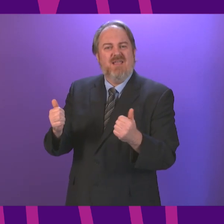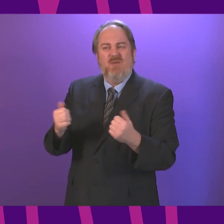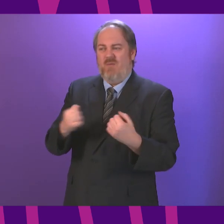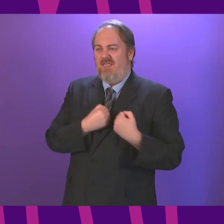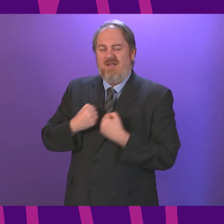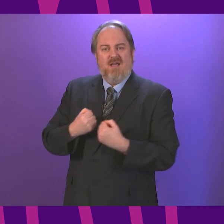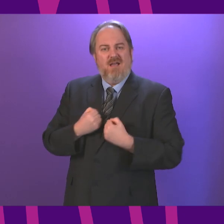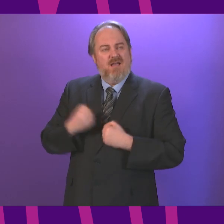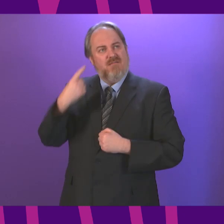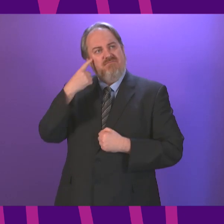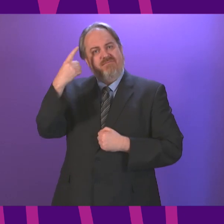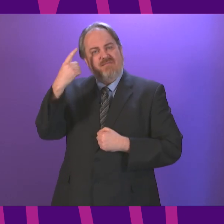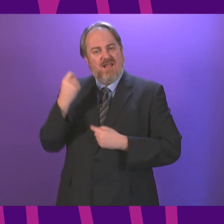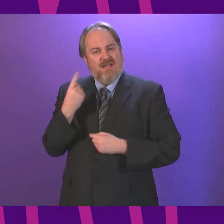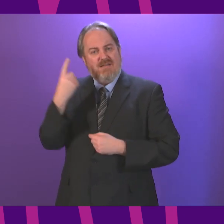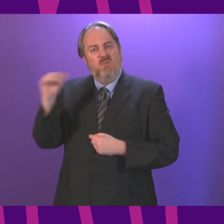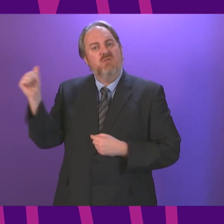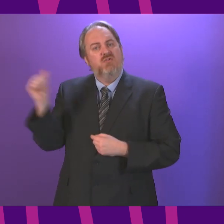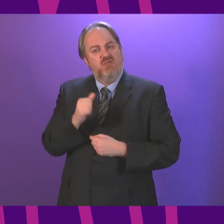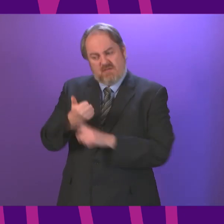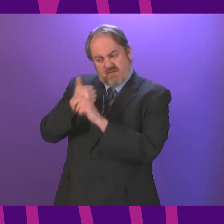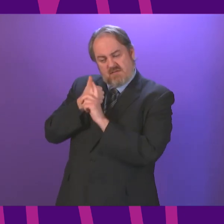yes, we should help young people to catch up in their education,